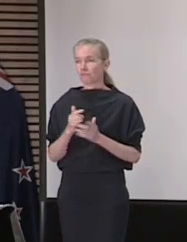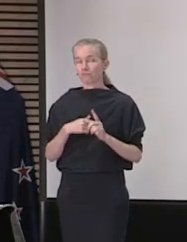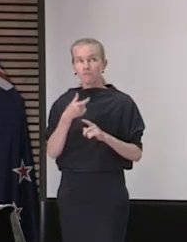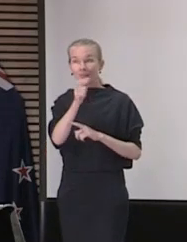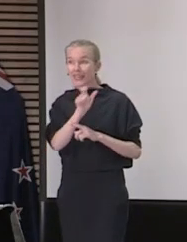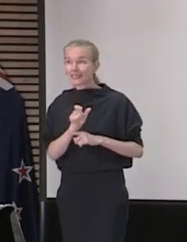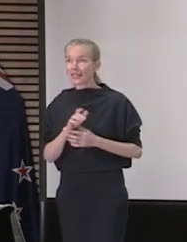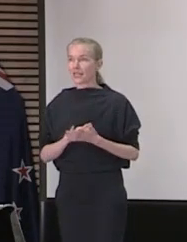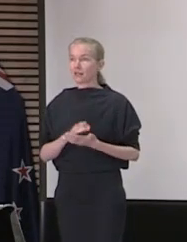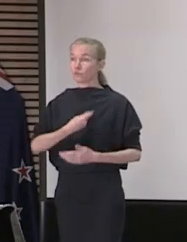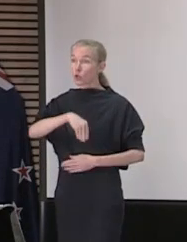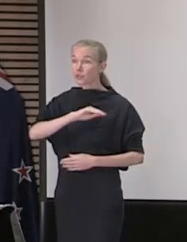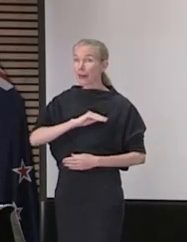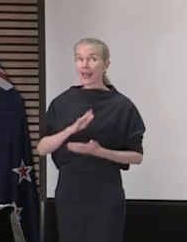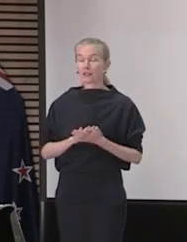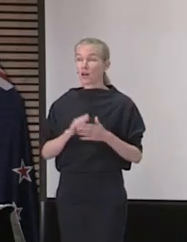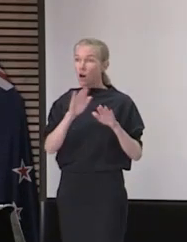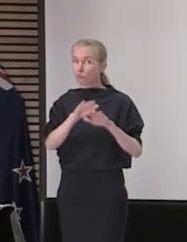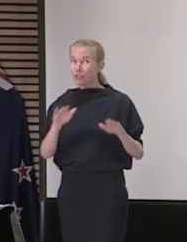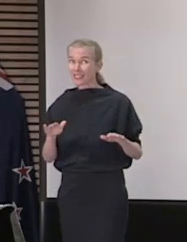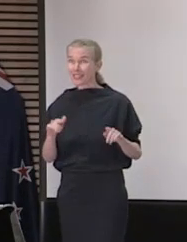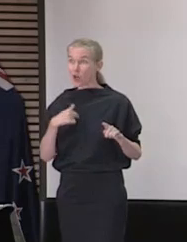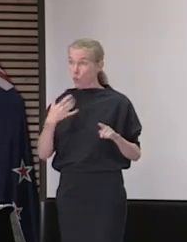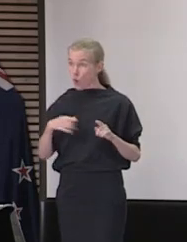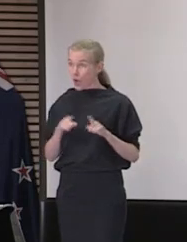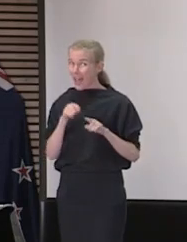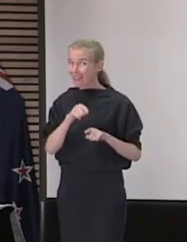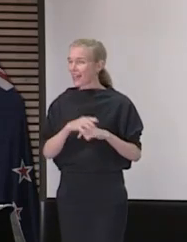had tohave extended periods oflockdown, which then has asignificant impact on theeconomy.